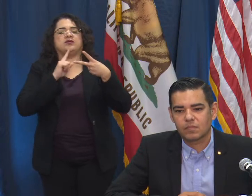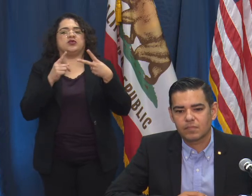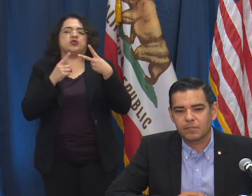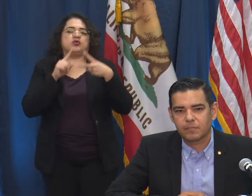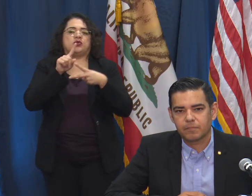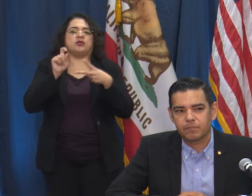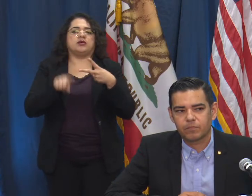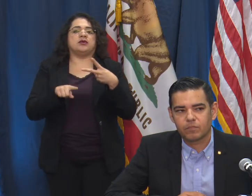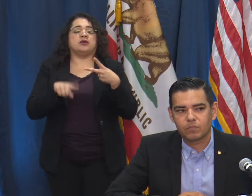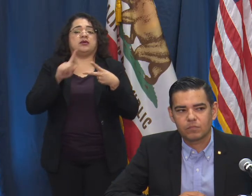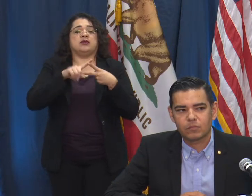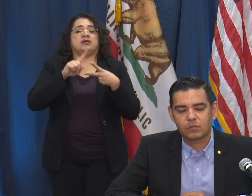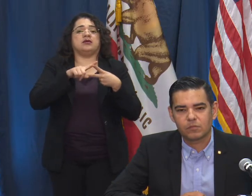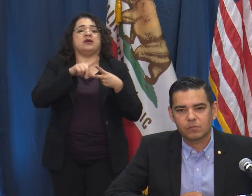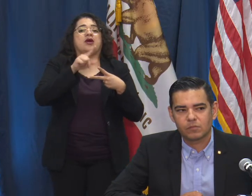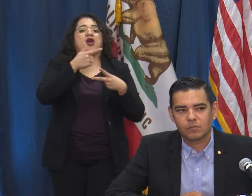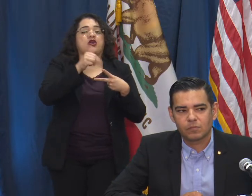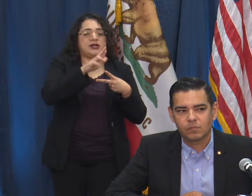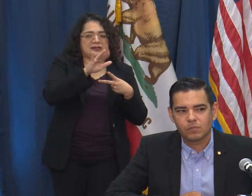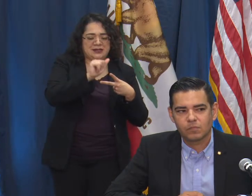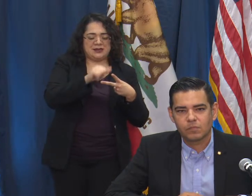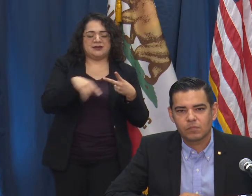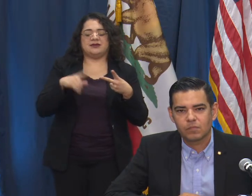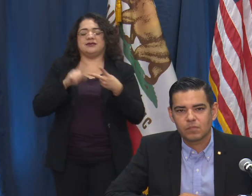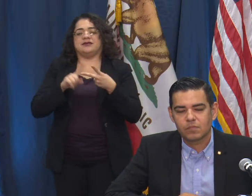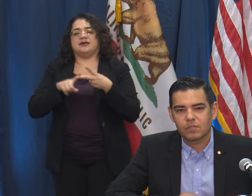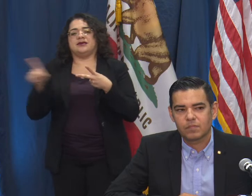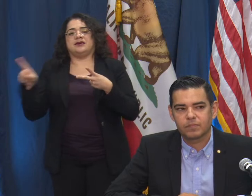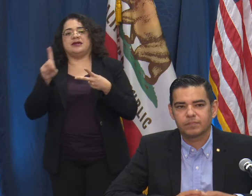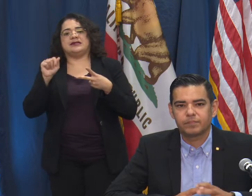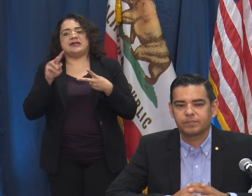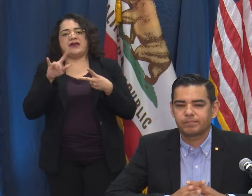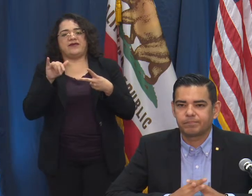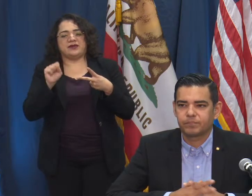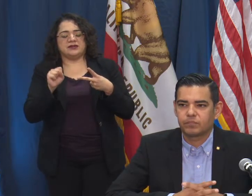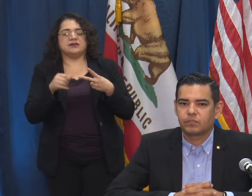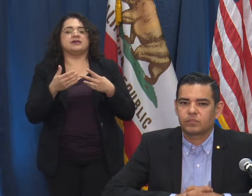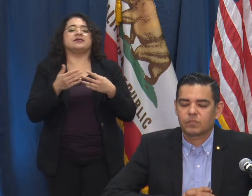Garcia and then second part for Dr. Davis. You've seen